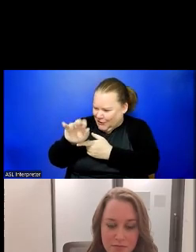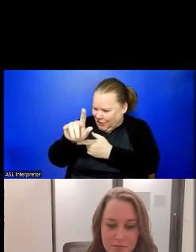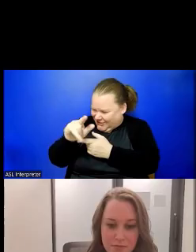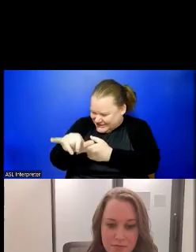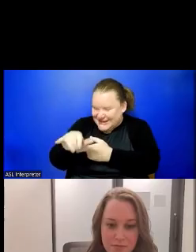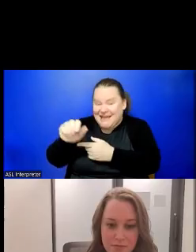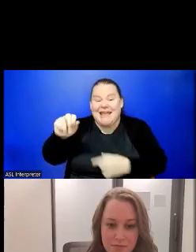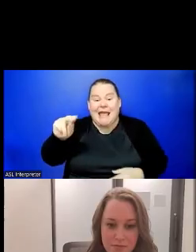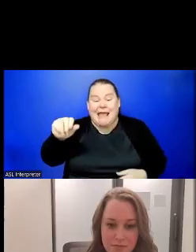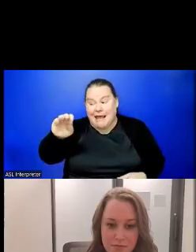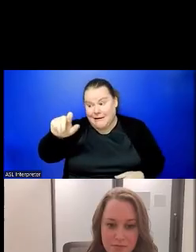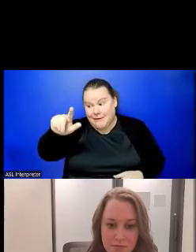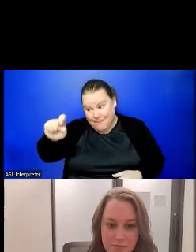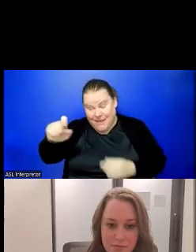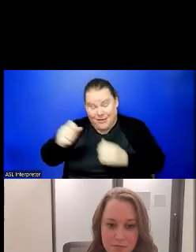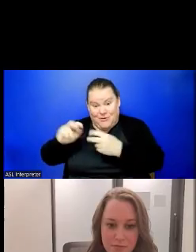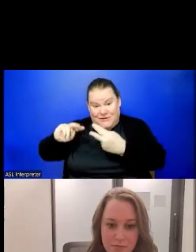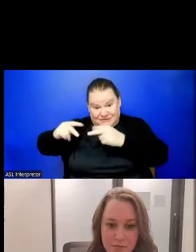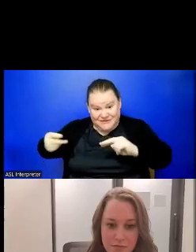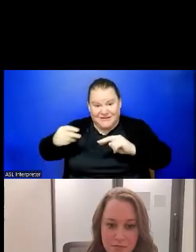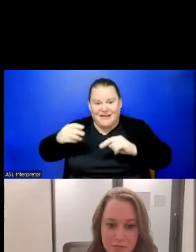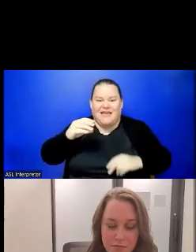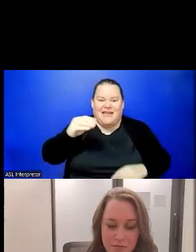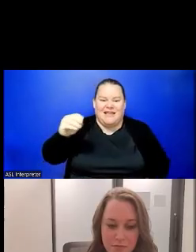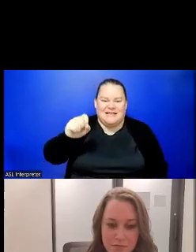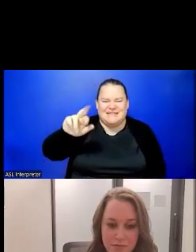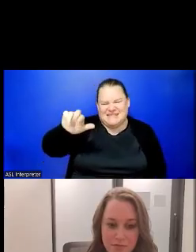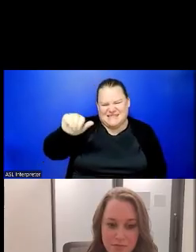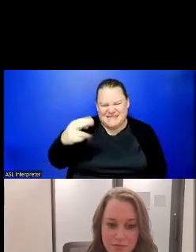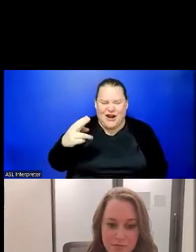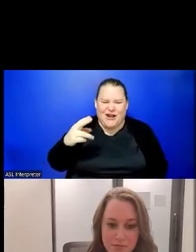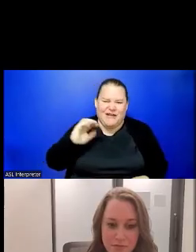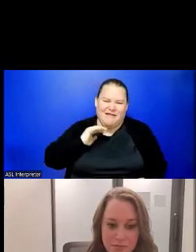and Sarah Roberts, our dietitian regarding disclosures. I'm a